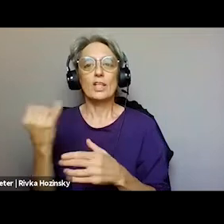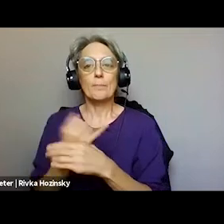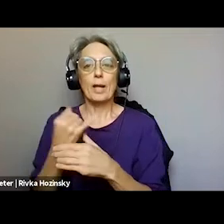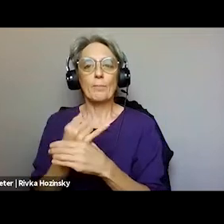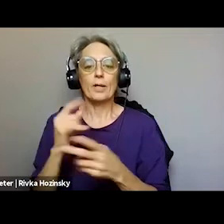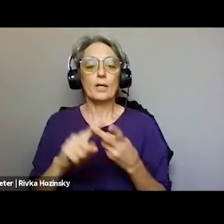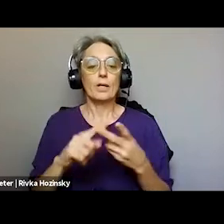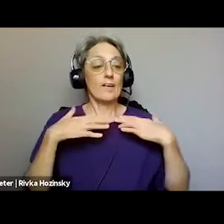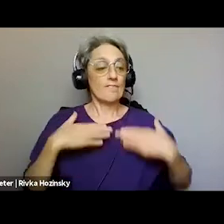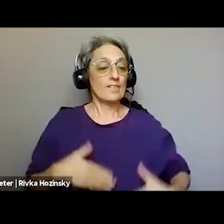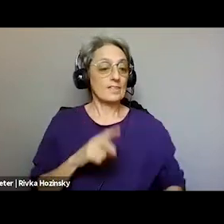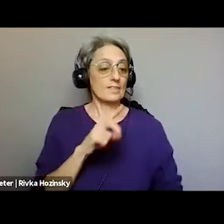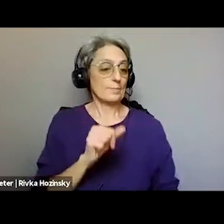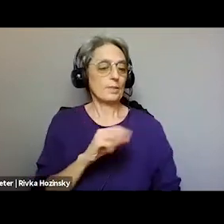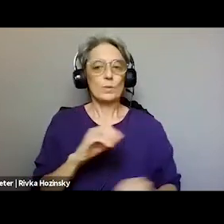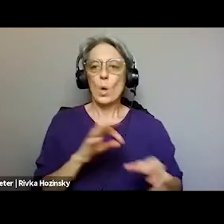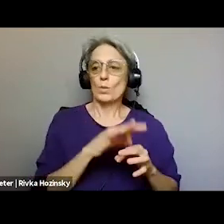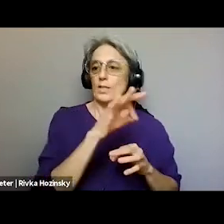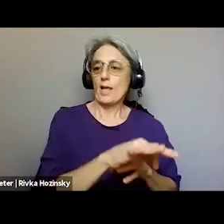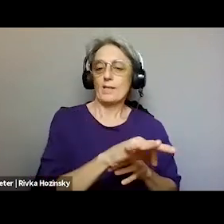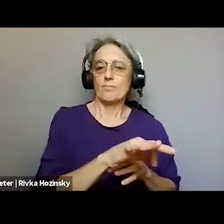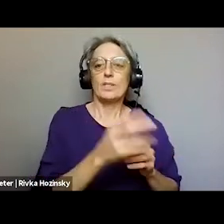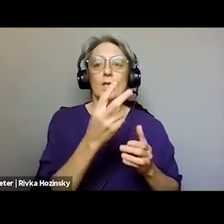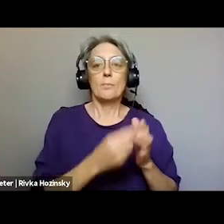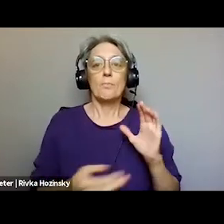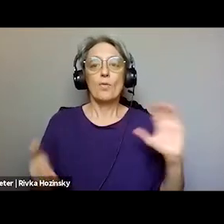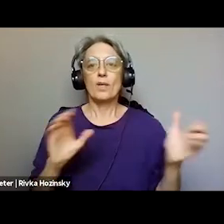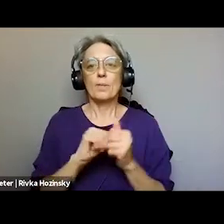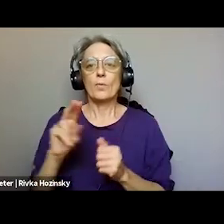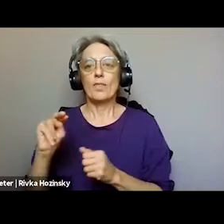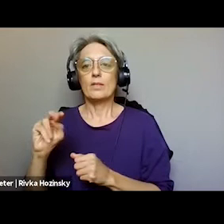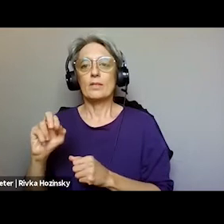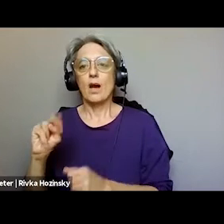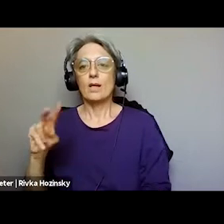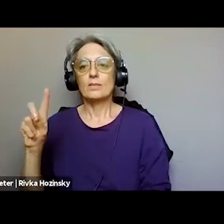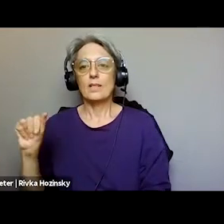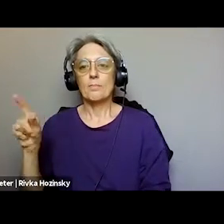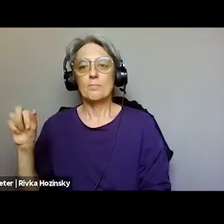physical disability both compared to non-disabled peers. Women with physical disabilities